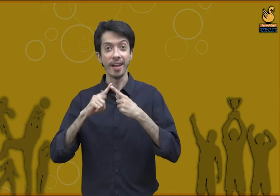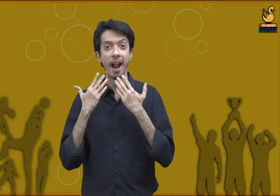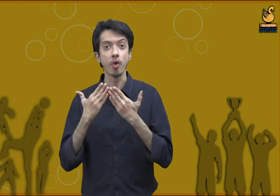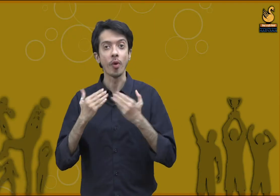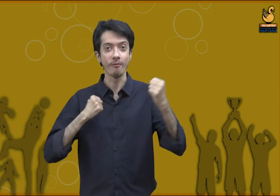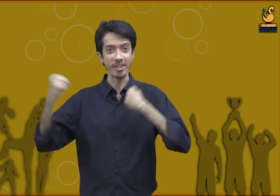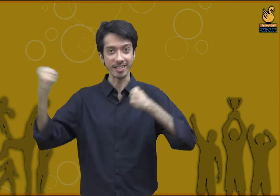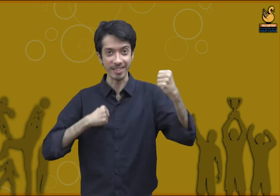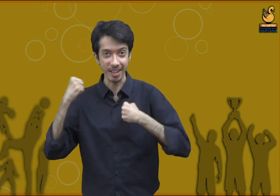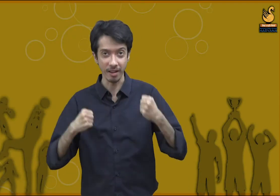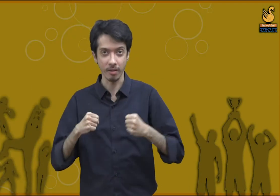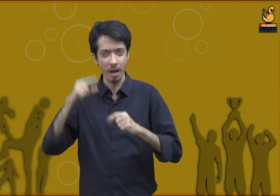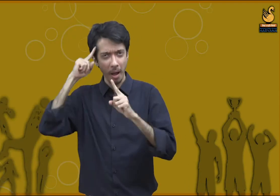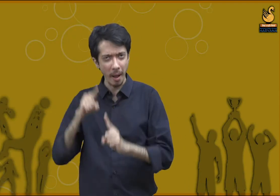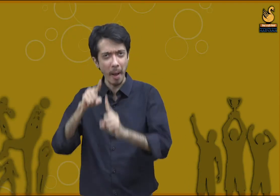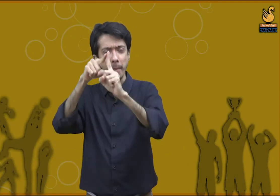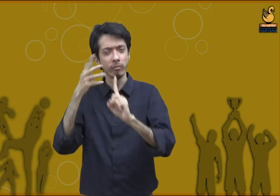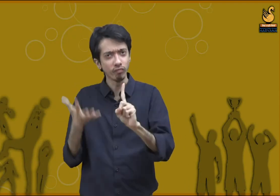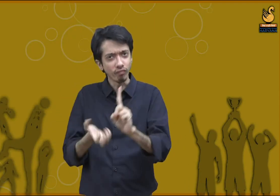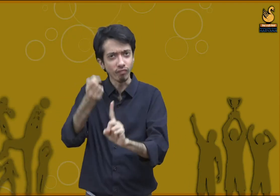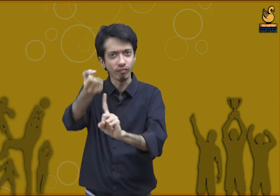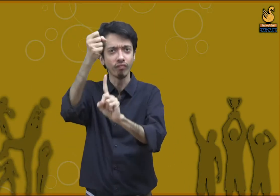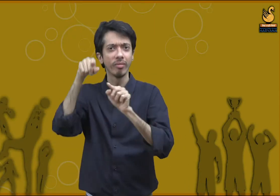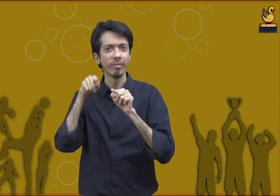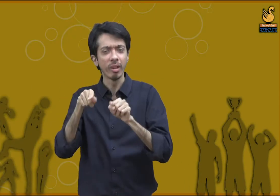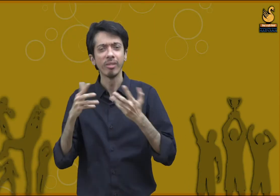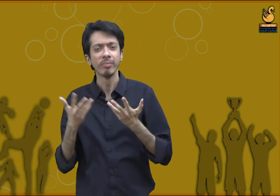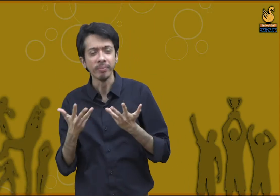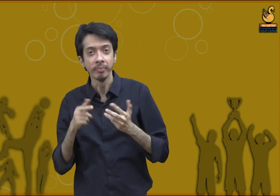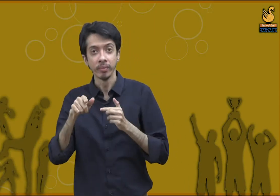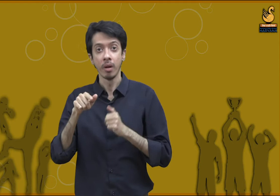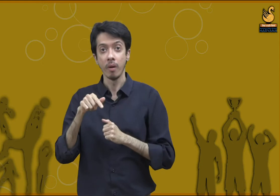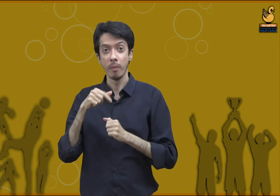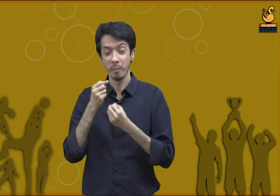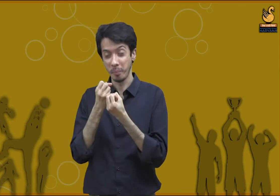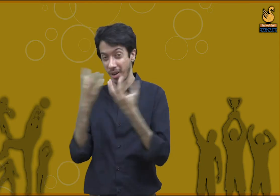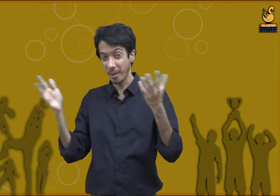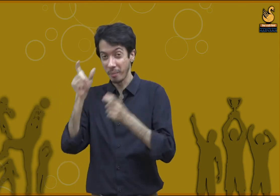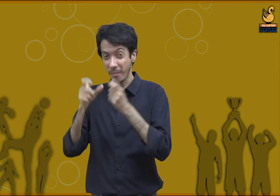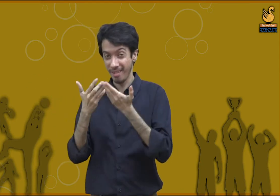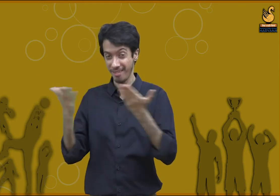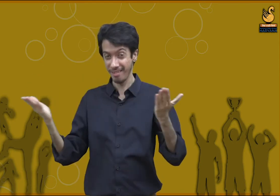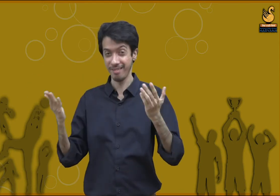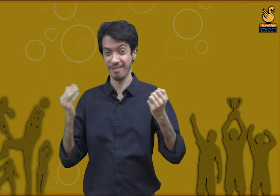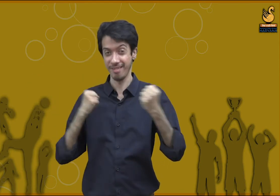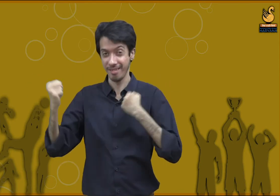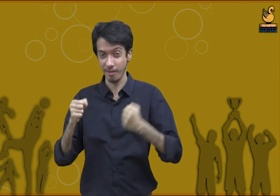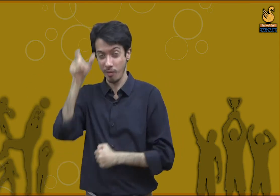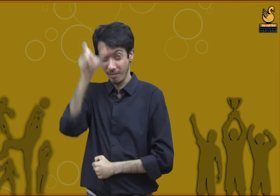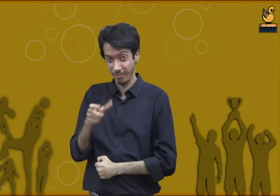Now we will discuss about objectives of physical education There are many health experts